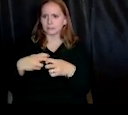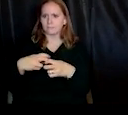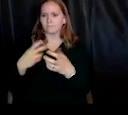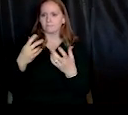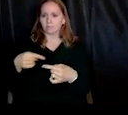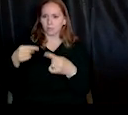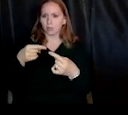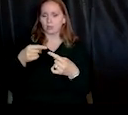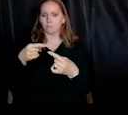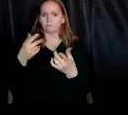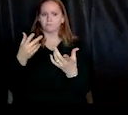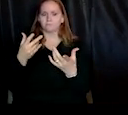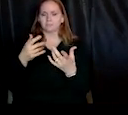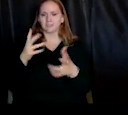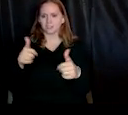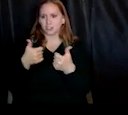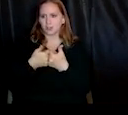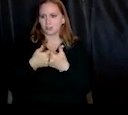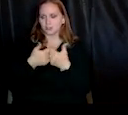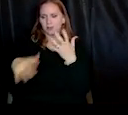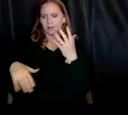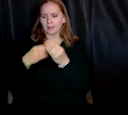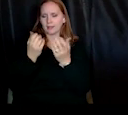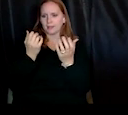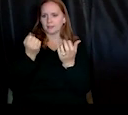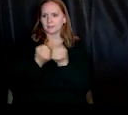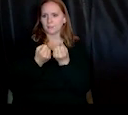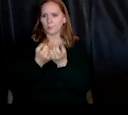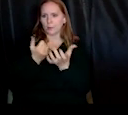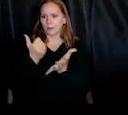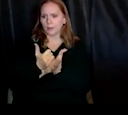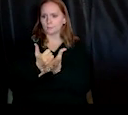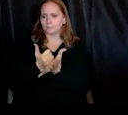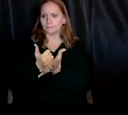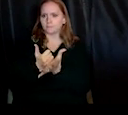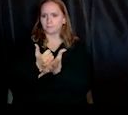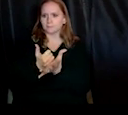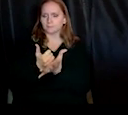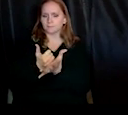And so just having that added support really helped out when getting a hold of clients